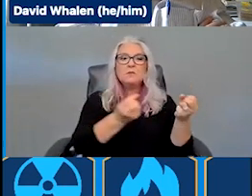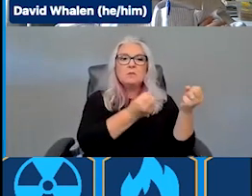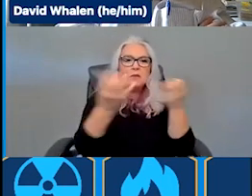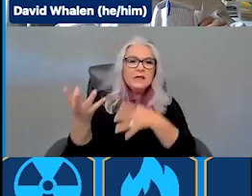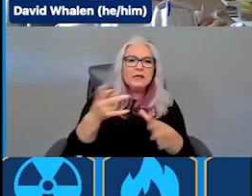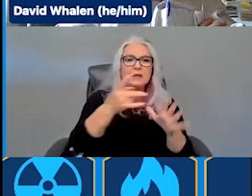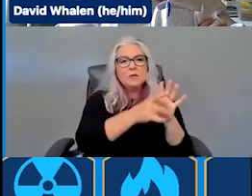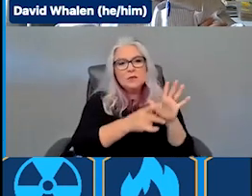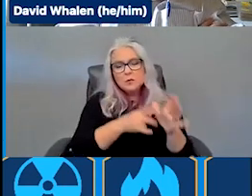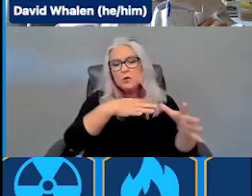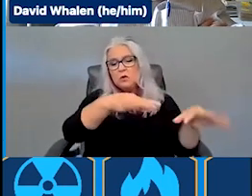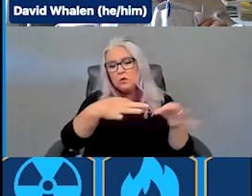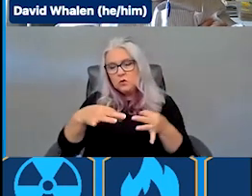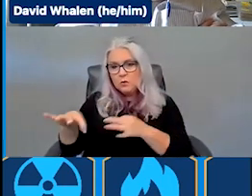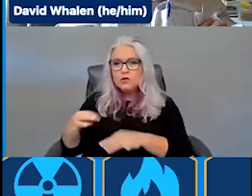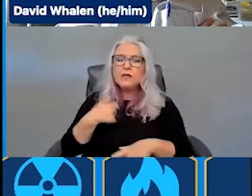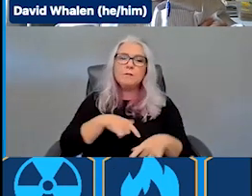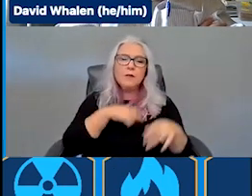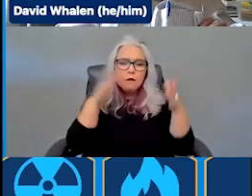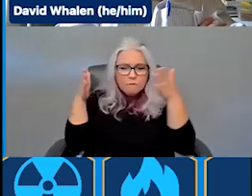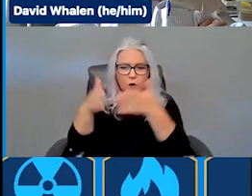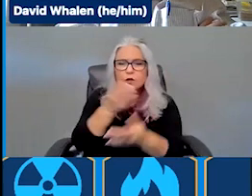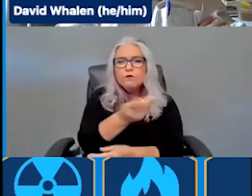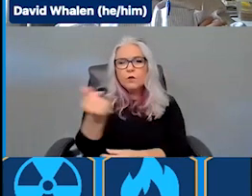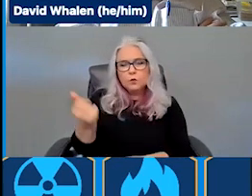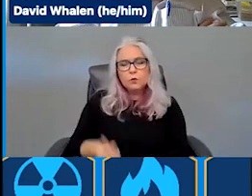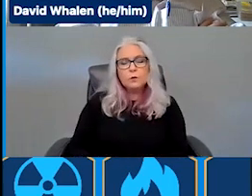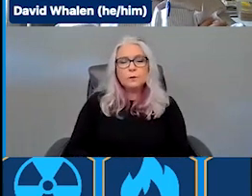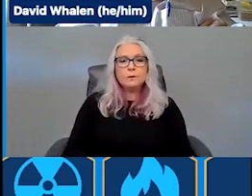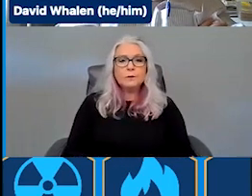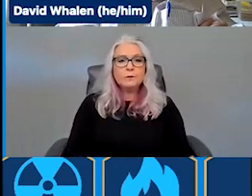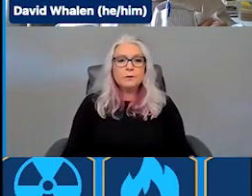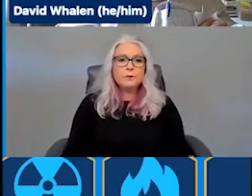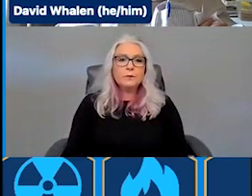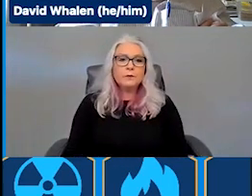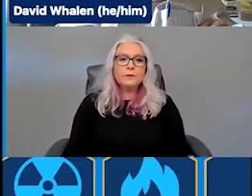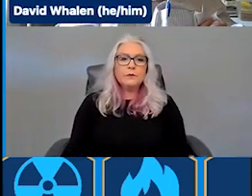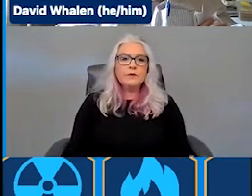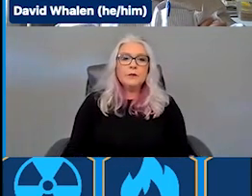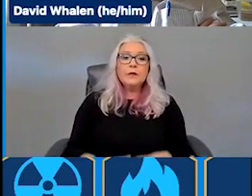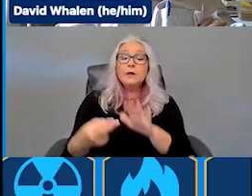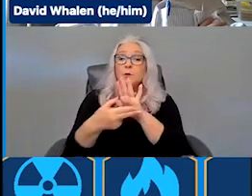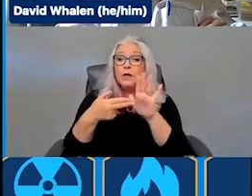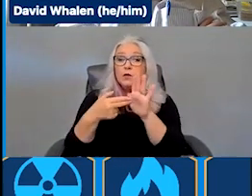could mean in practice. I'm just going to focus on a couple of these. So prognosis for short term survival. Is